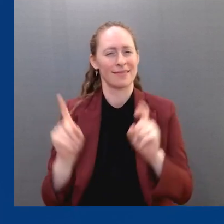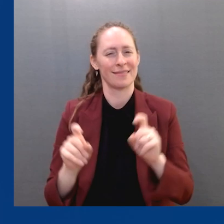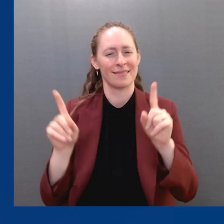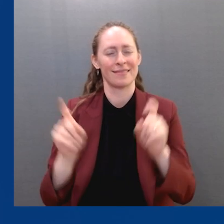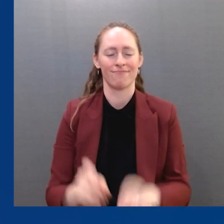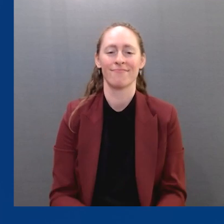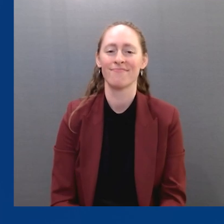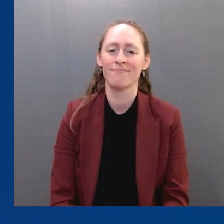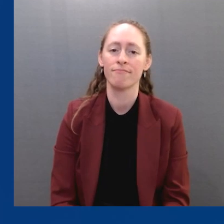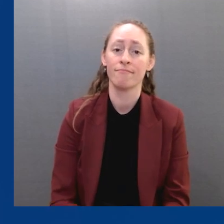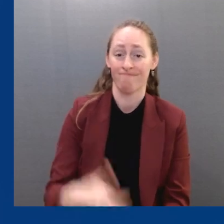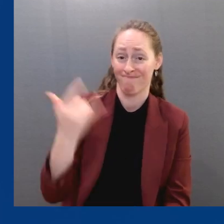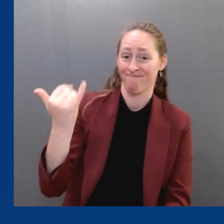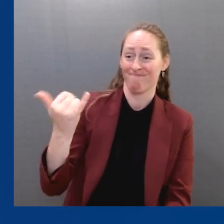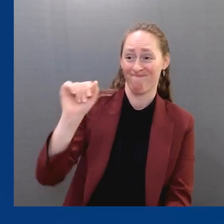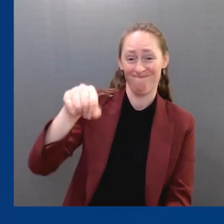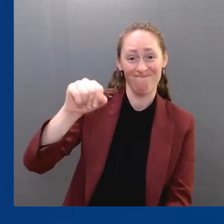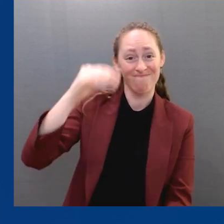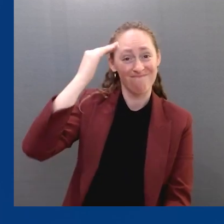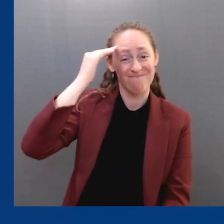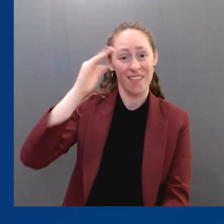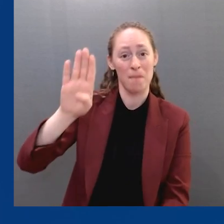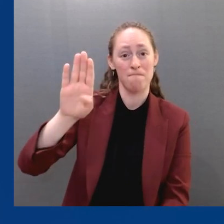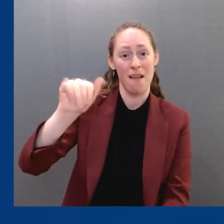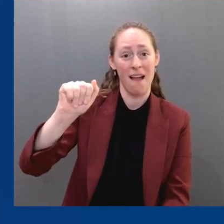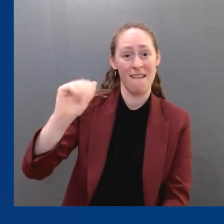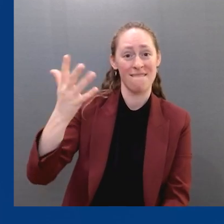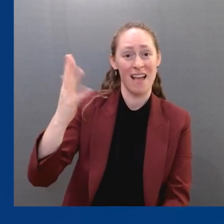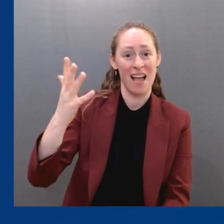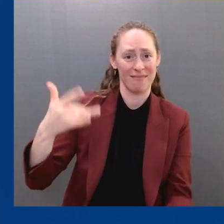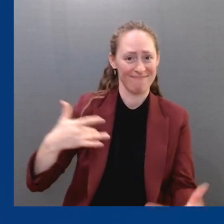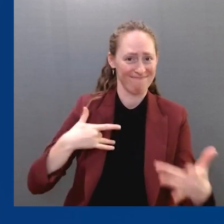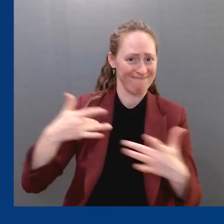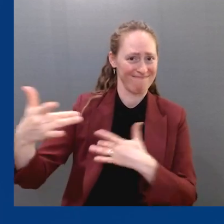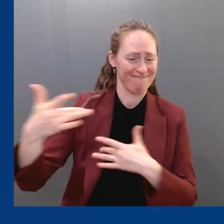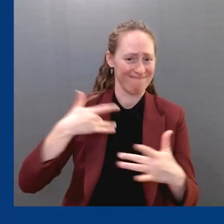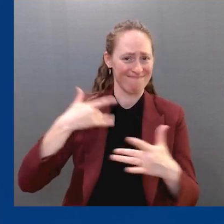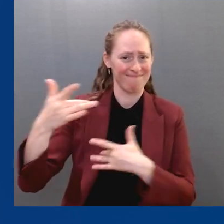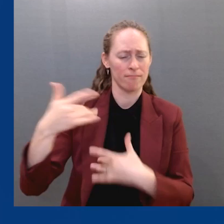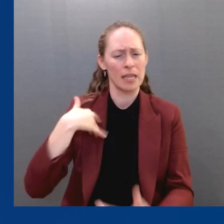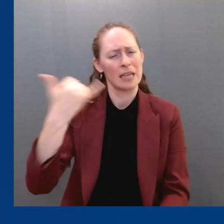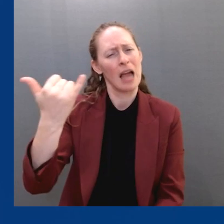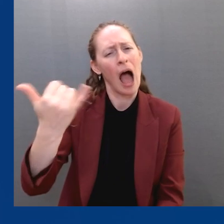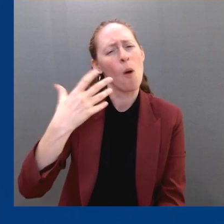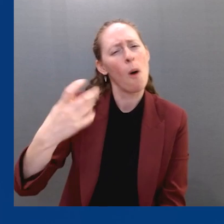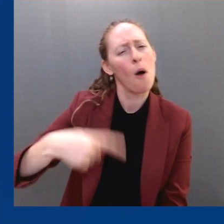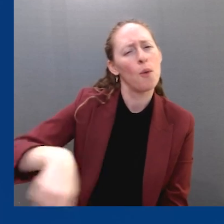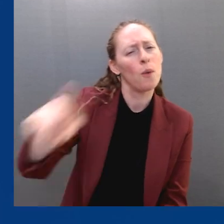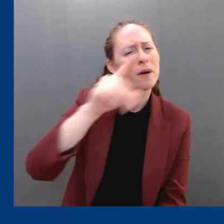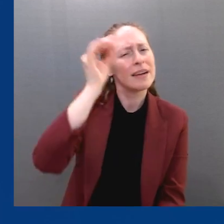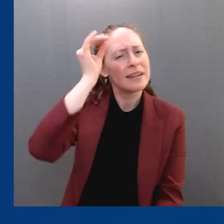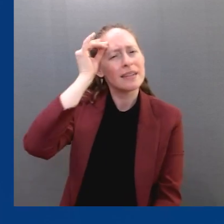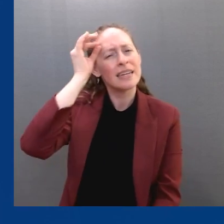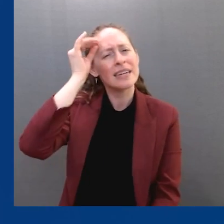Before and before attending a large indoor gathering or visiting with a high risk immunocompromised individual.